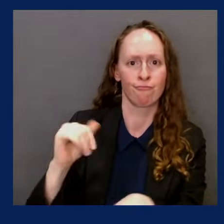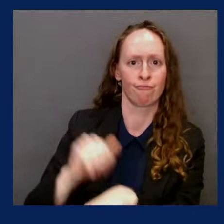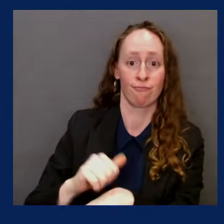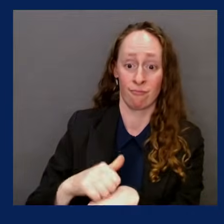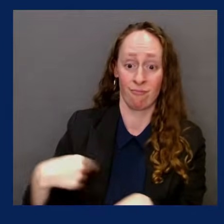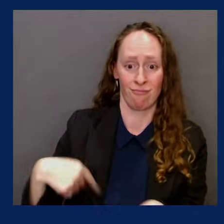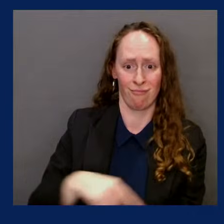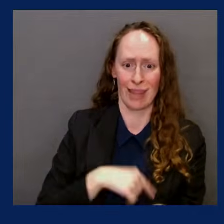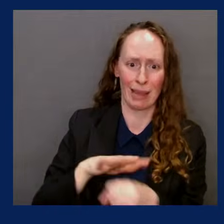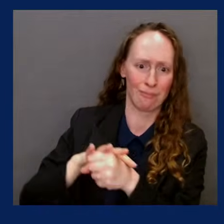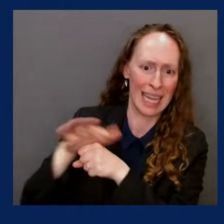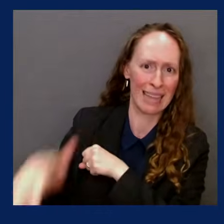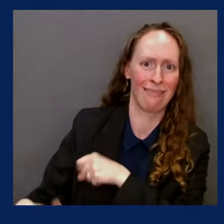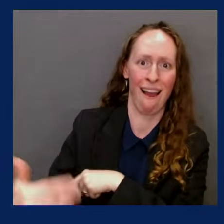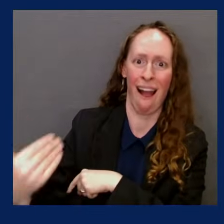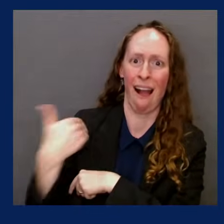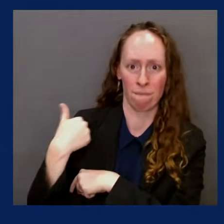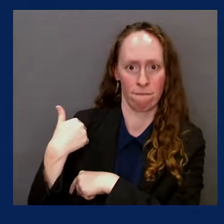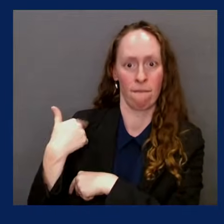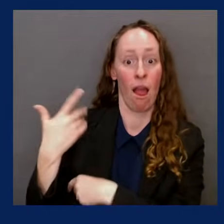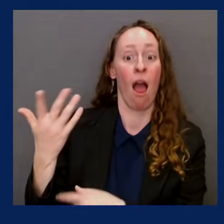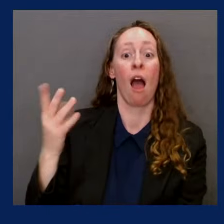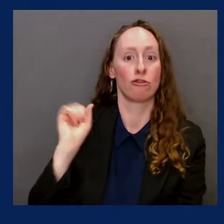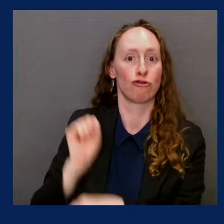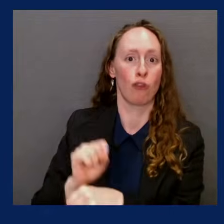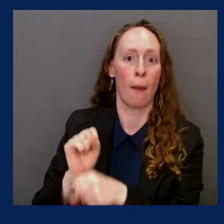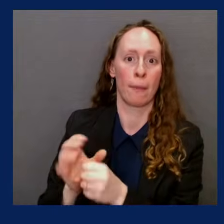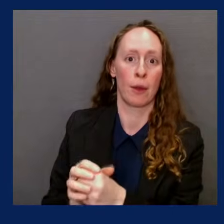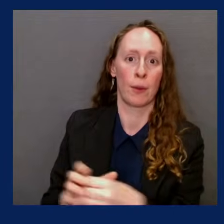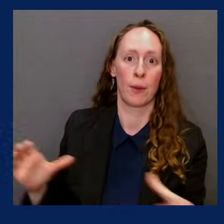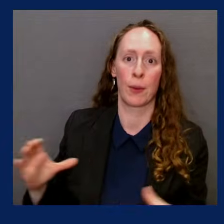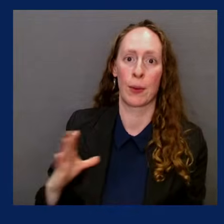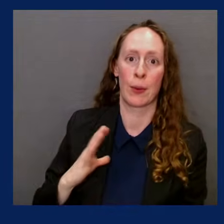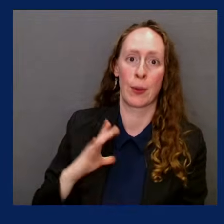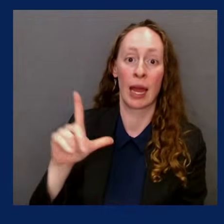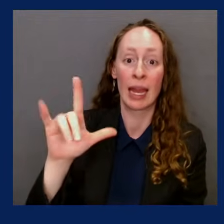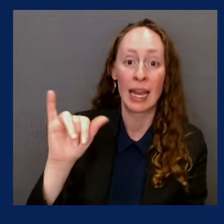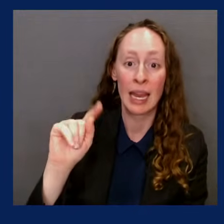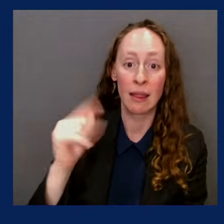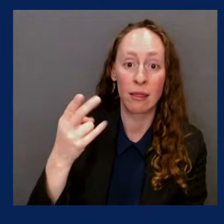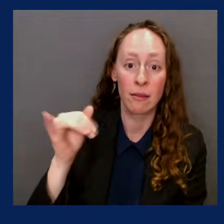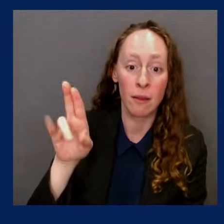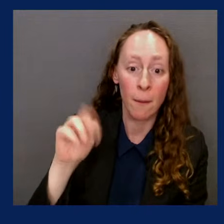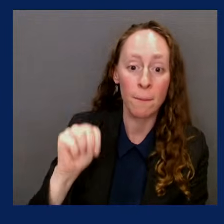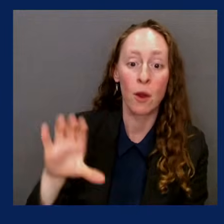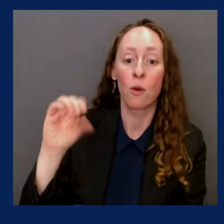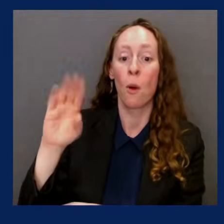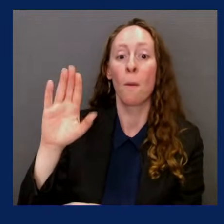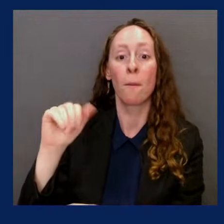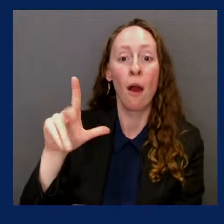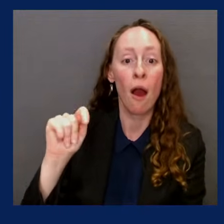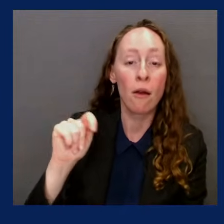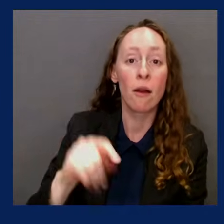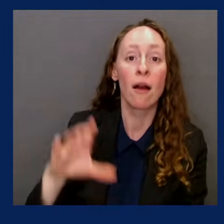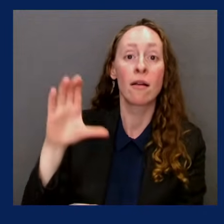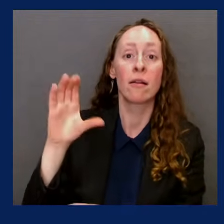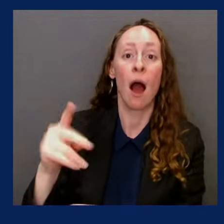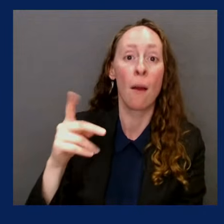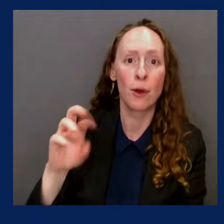lithium, cobalt, copper, vanadium, and rare earths. We want to connect that with American markets, investors, and technology